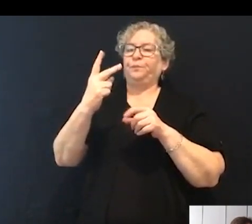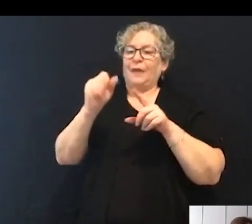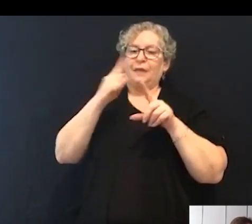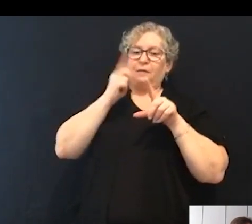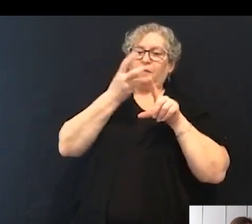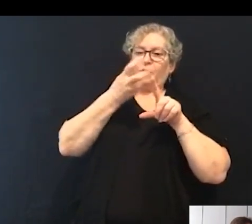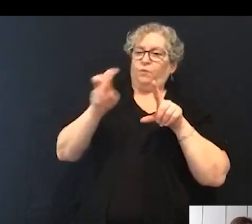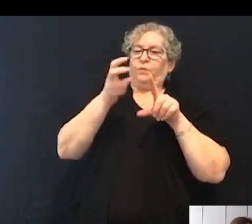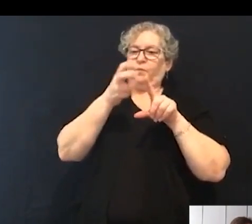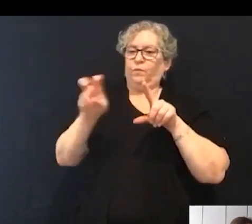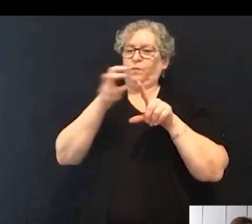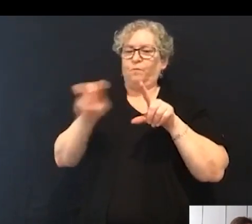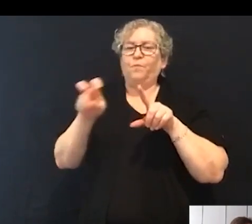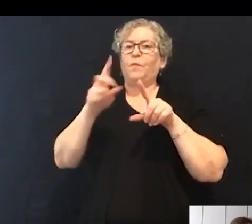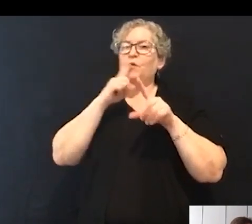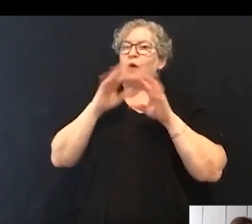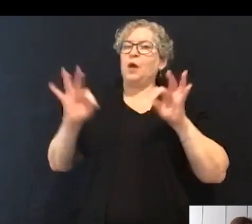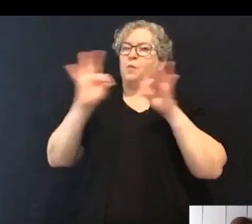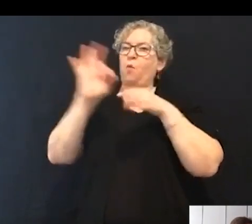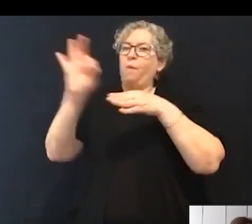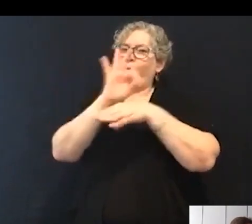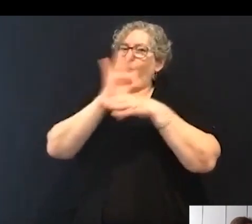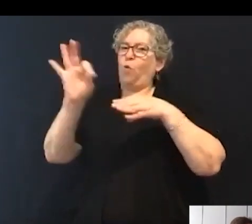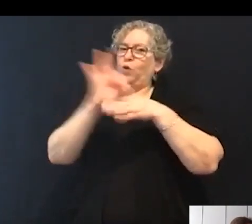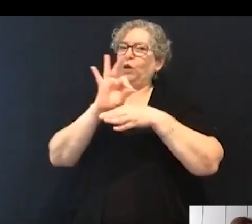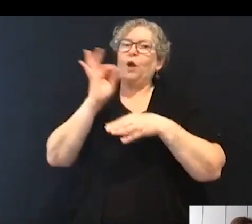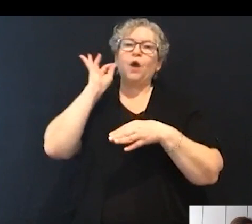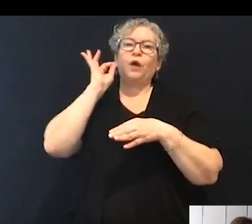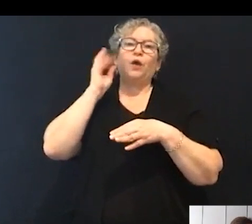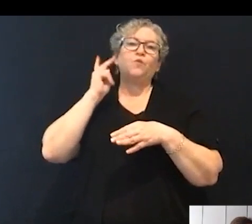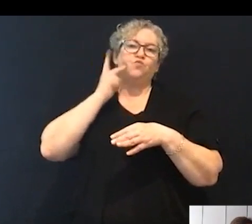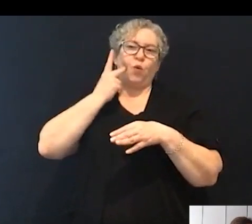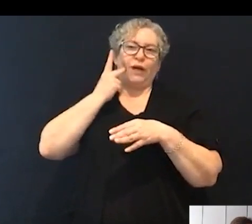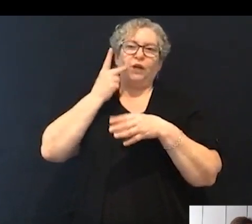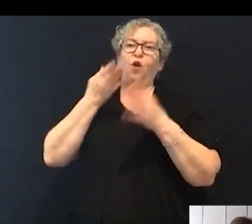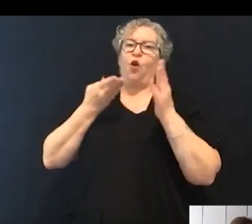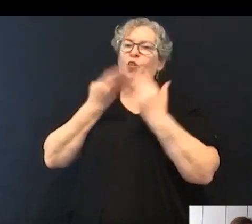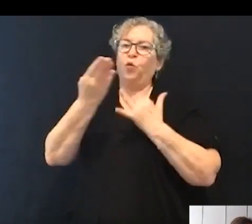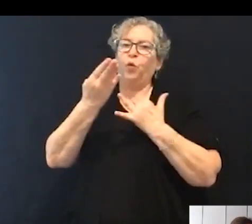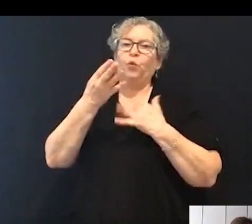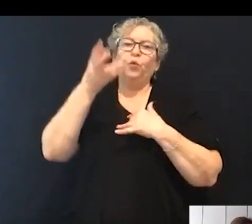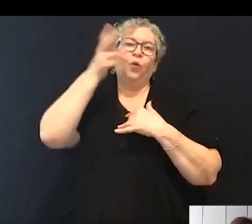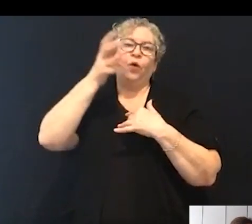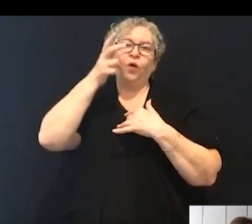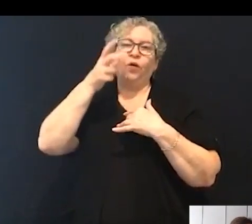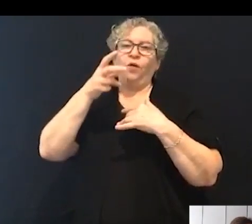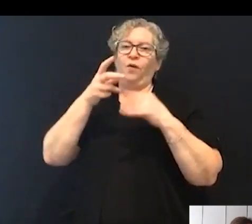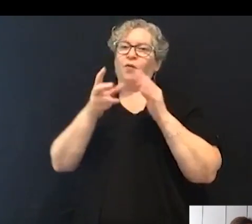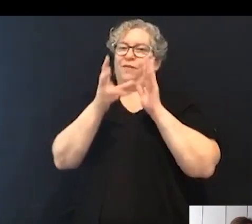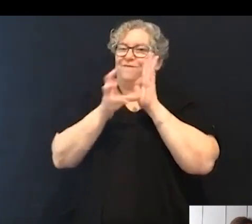important functional proteins through the photoreceptor. This is only guaranteed when the protein